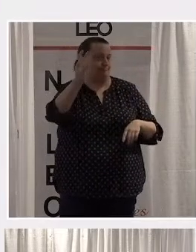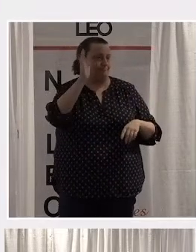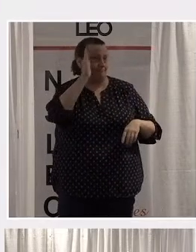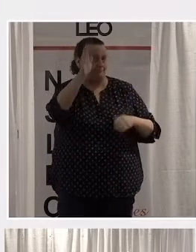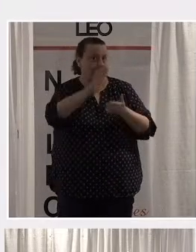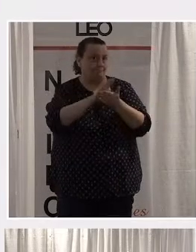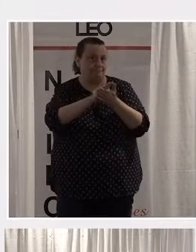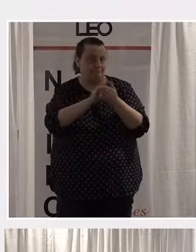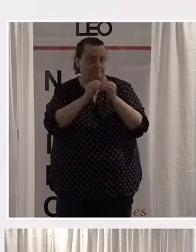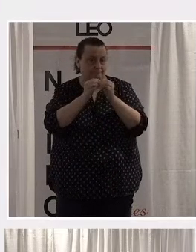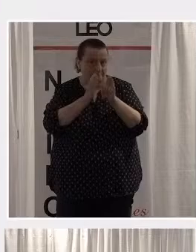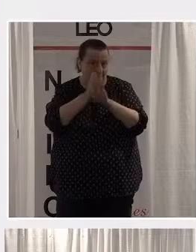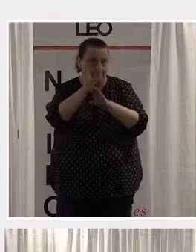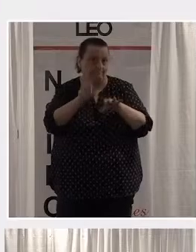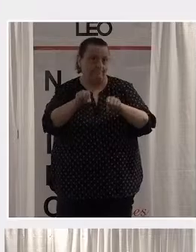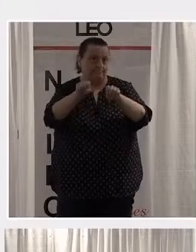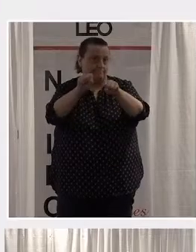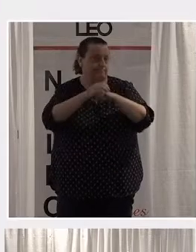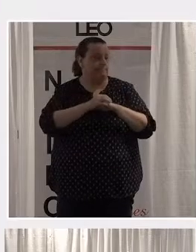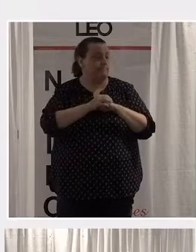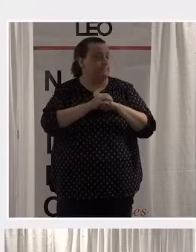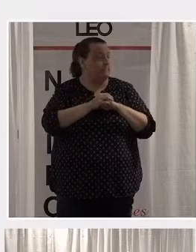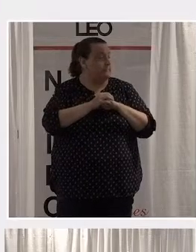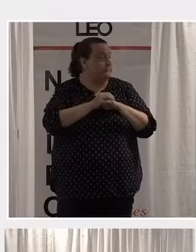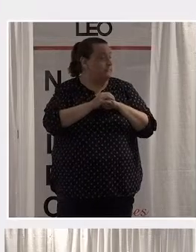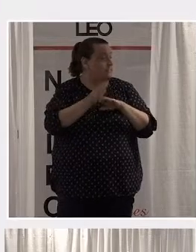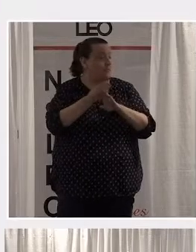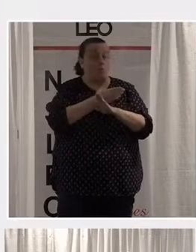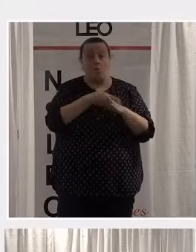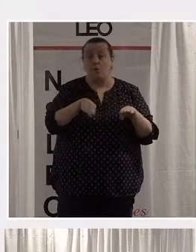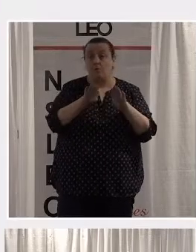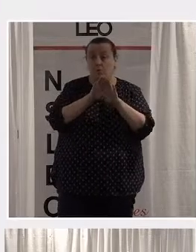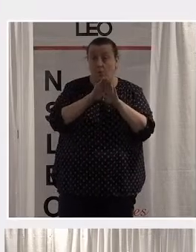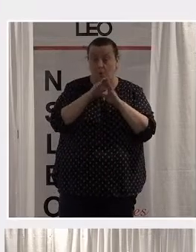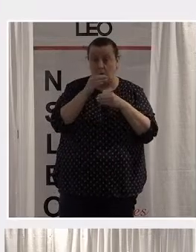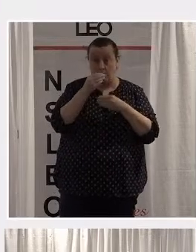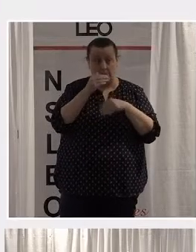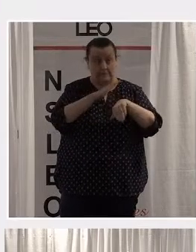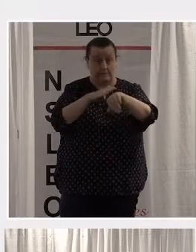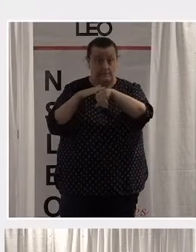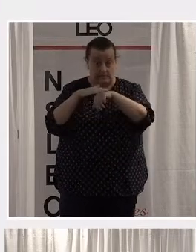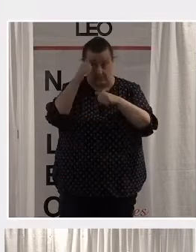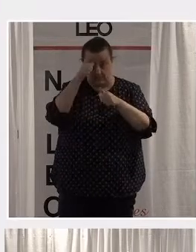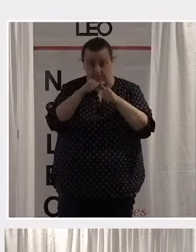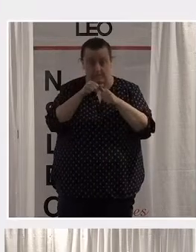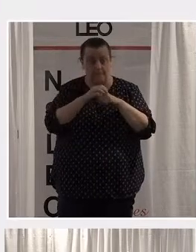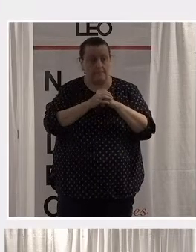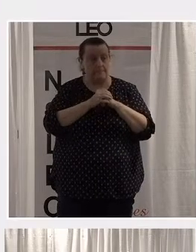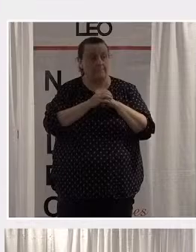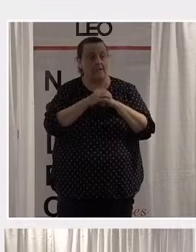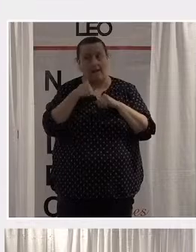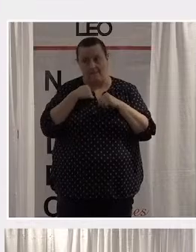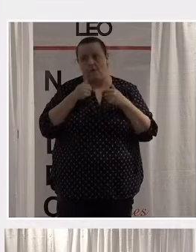AND BEFORE WE CLOSE OFF, I WOULD LIKE TO REMIND EVERYONE OPPORTUNITIES FOR PICTURES.